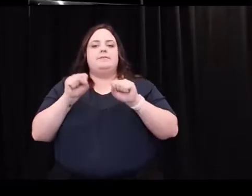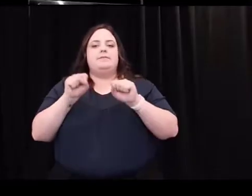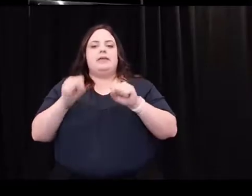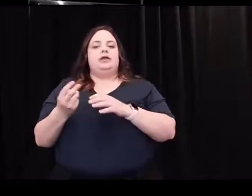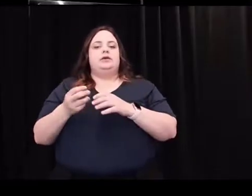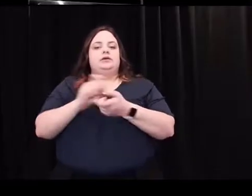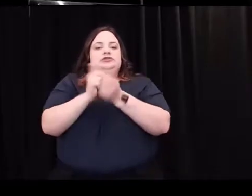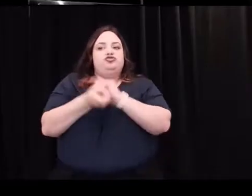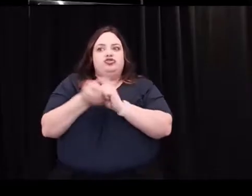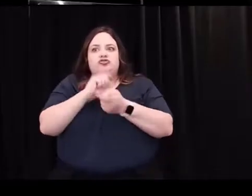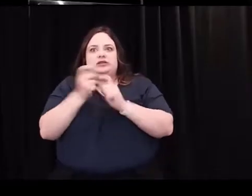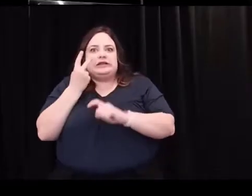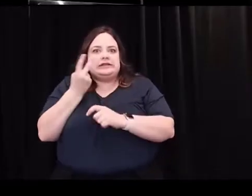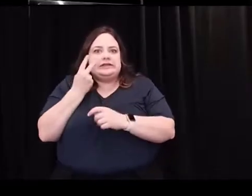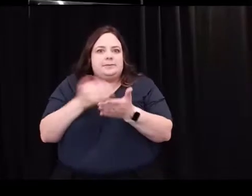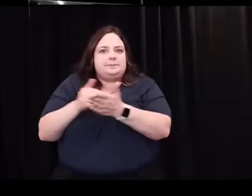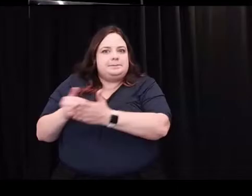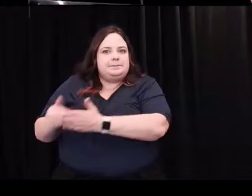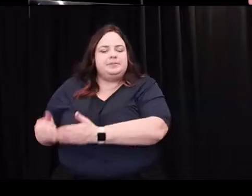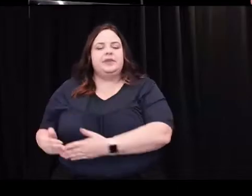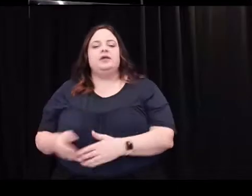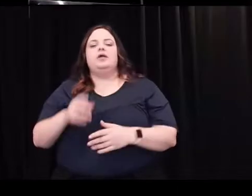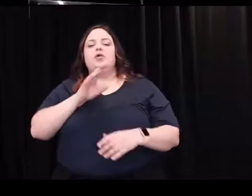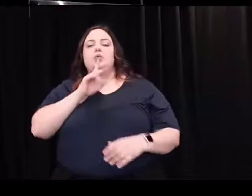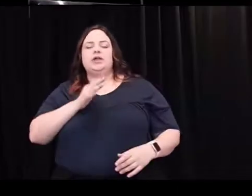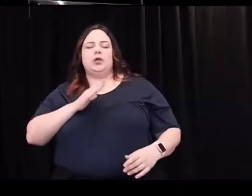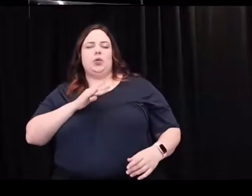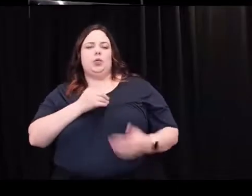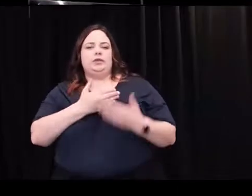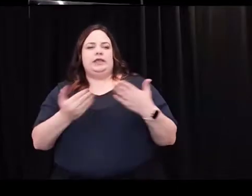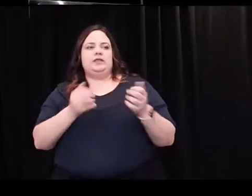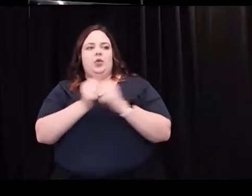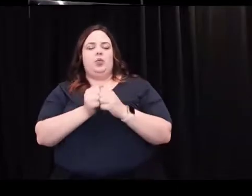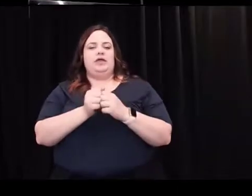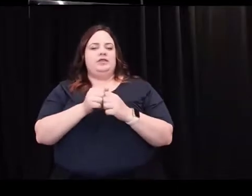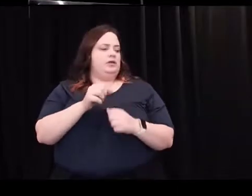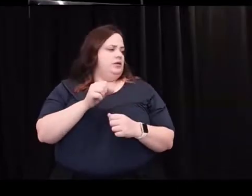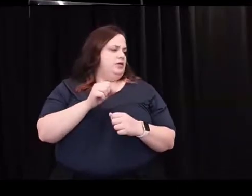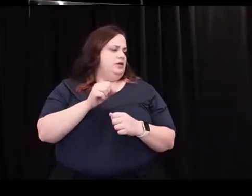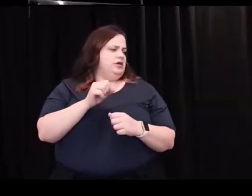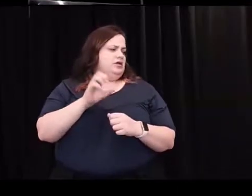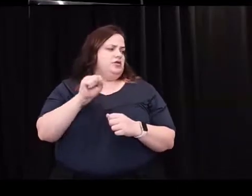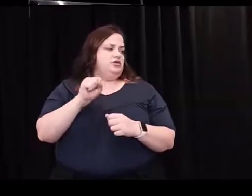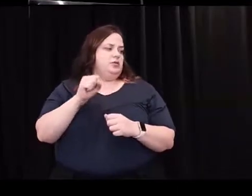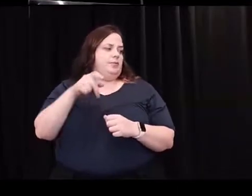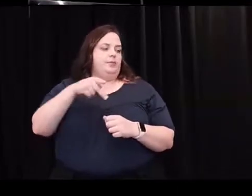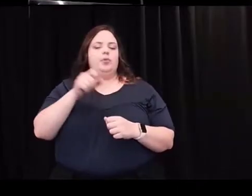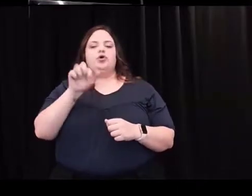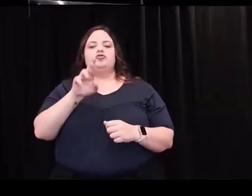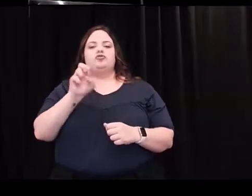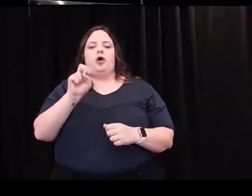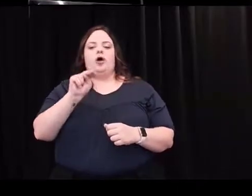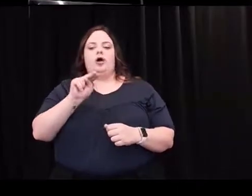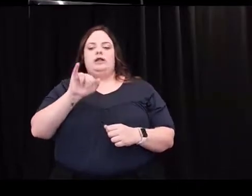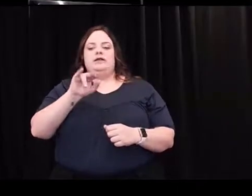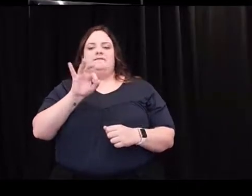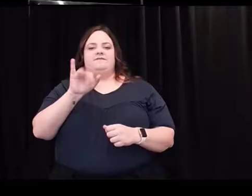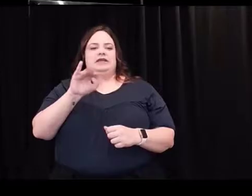really cool stuff happening in sonification of data. So imagine there's something really really